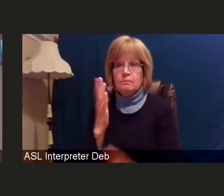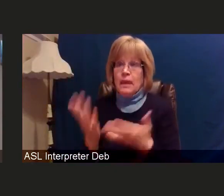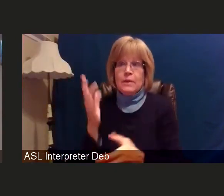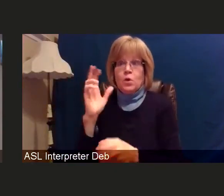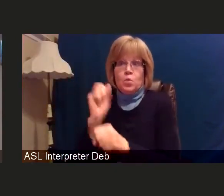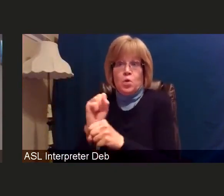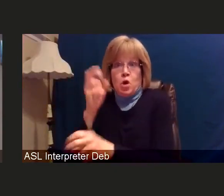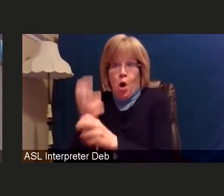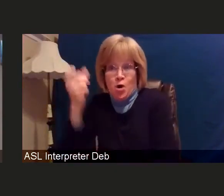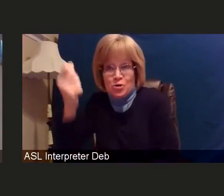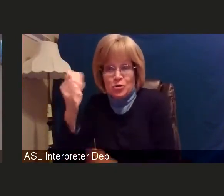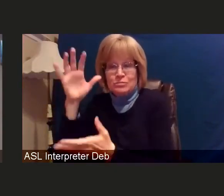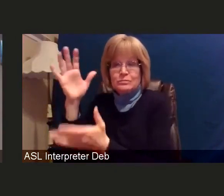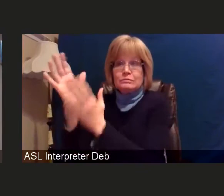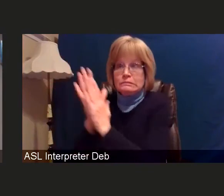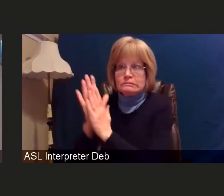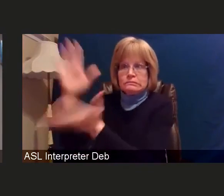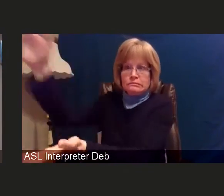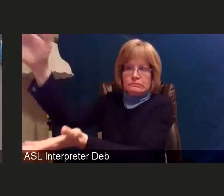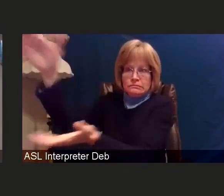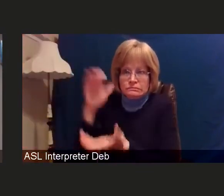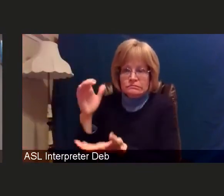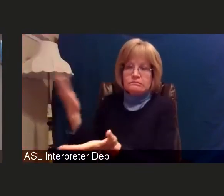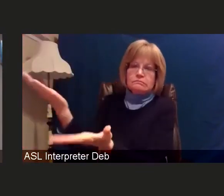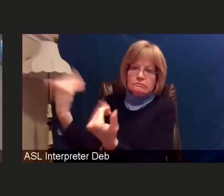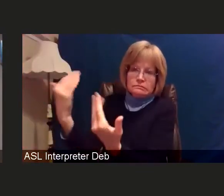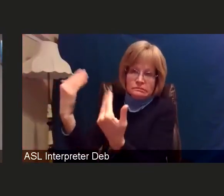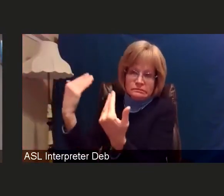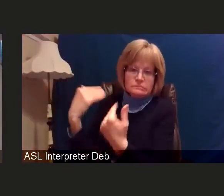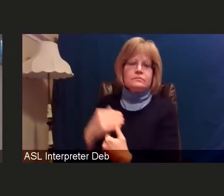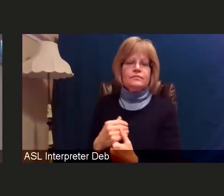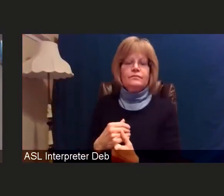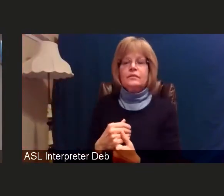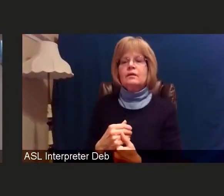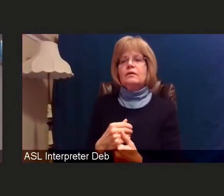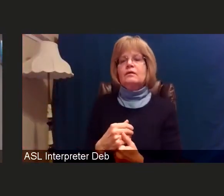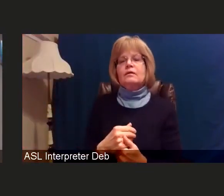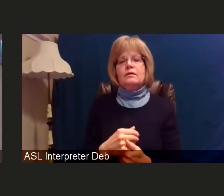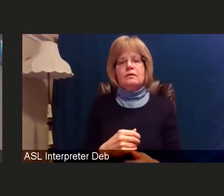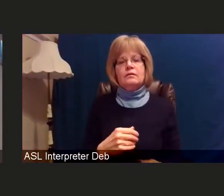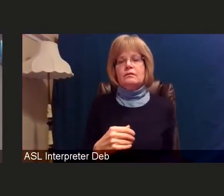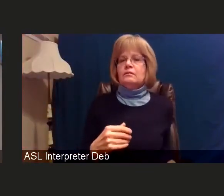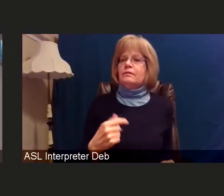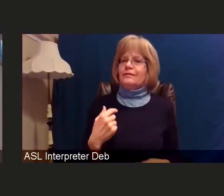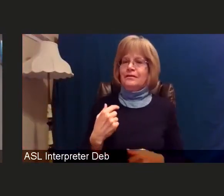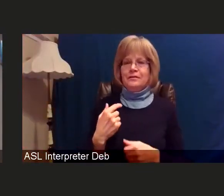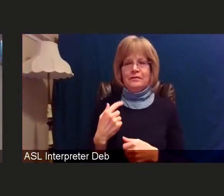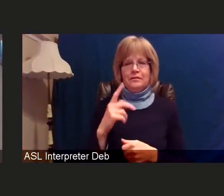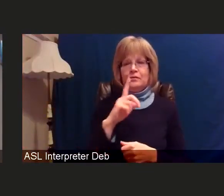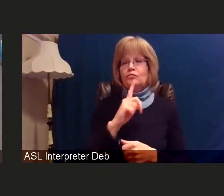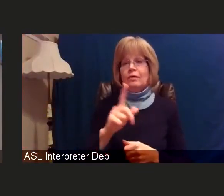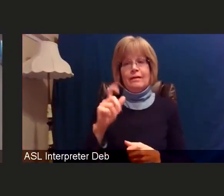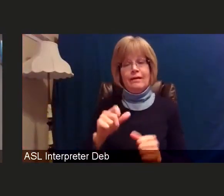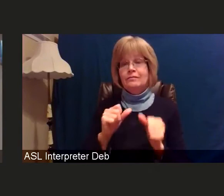And I want you to know that this isn't, this is a an unrelentless approach with dealing